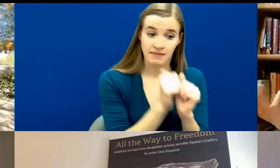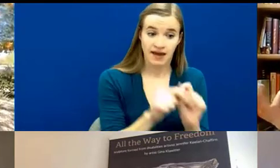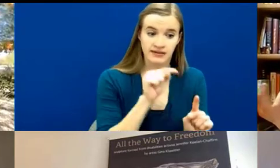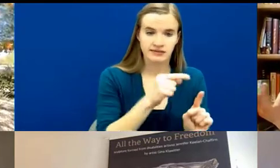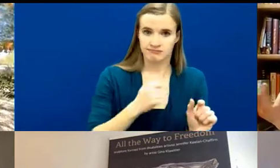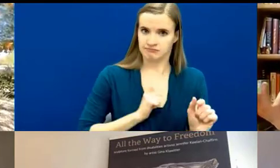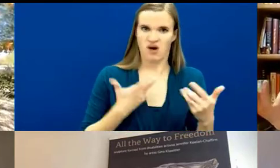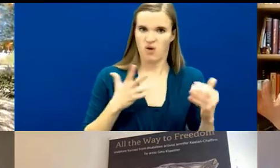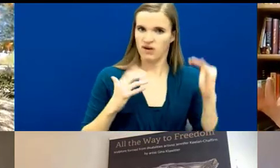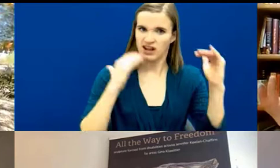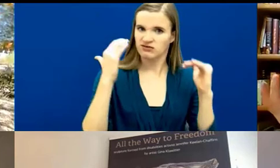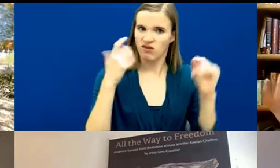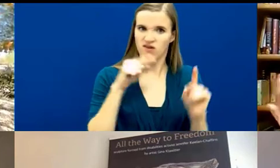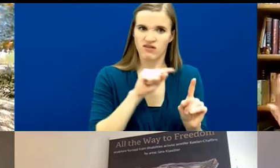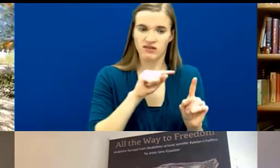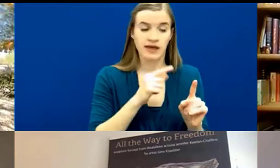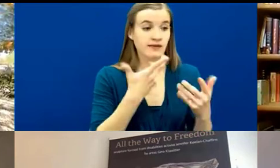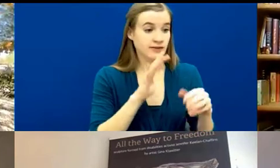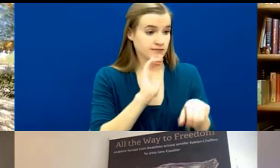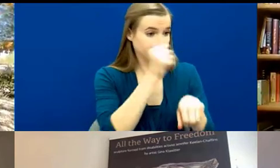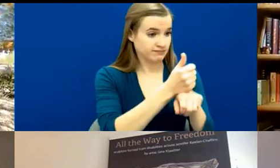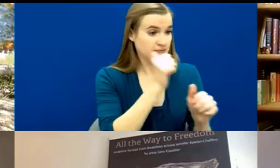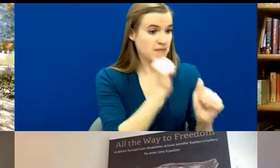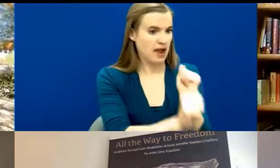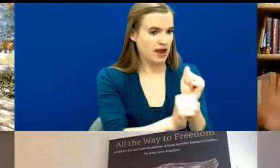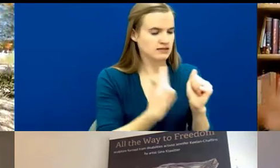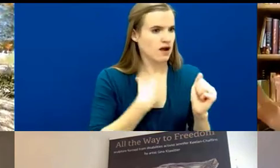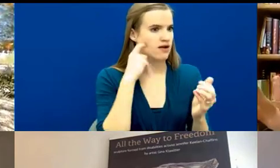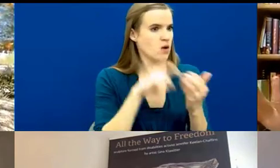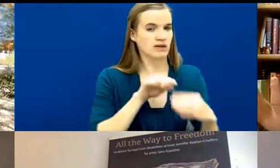around me. You know, when I went to school, I did not go to school with any